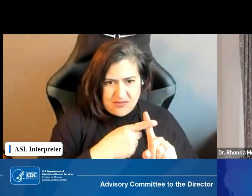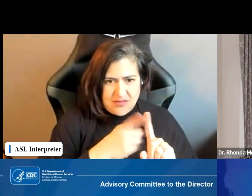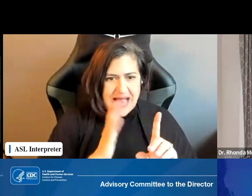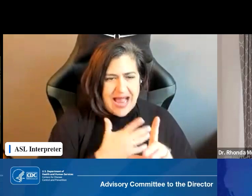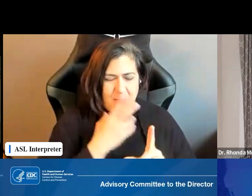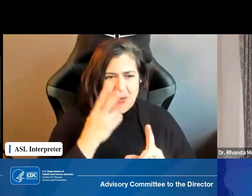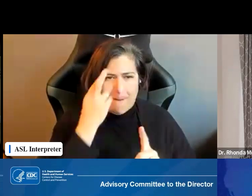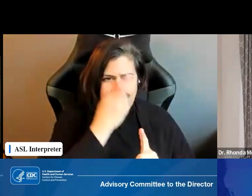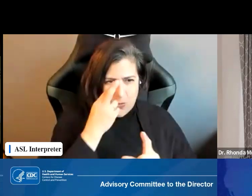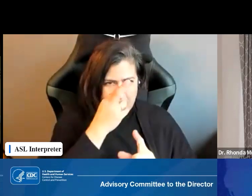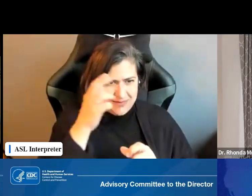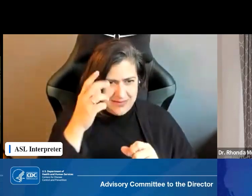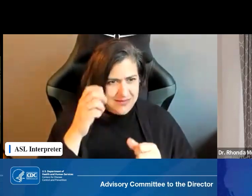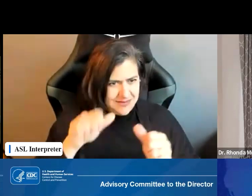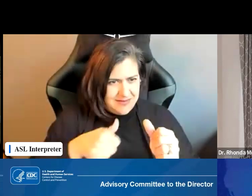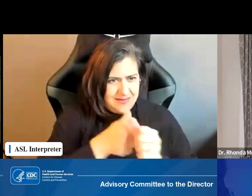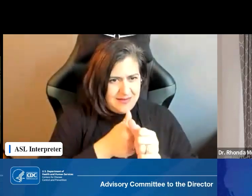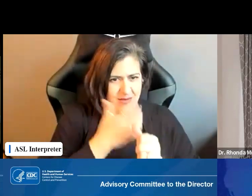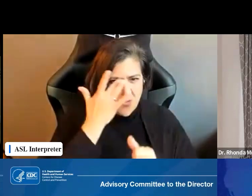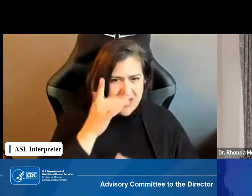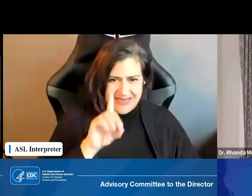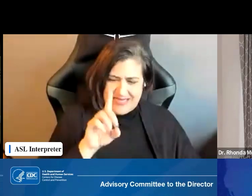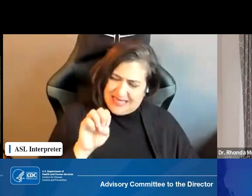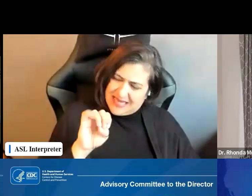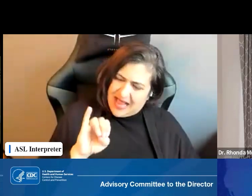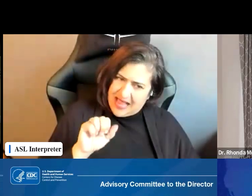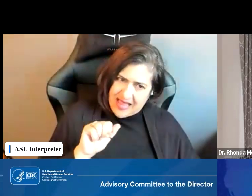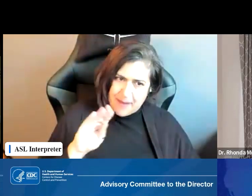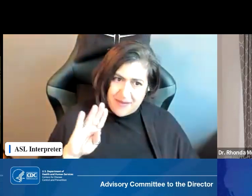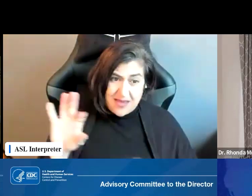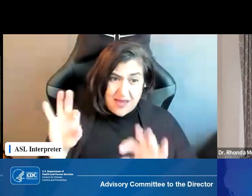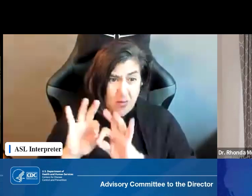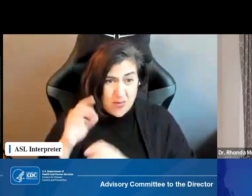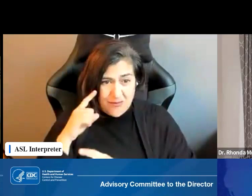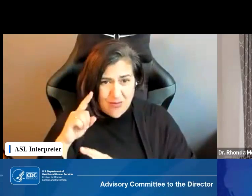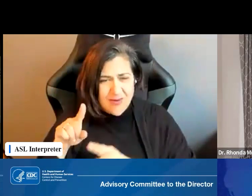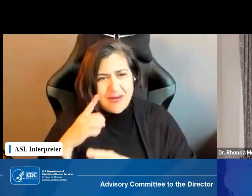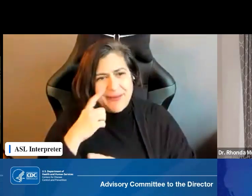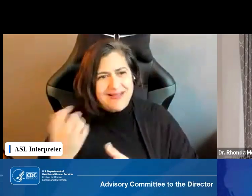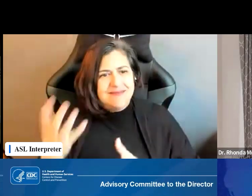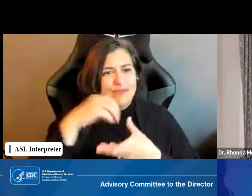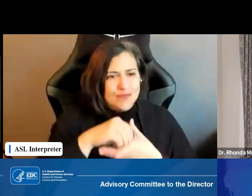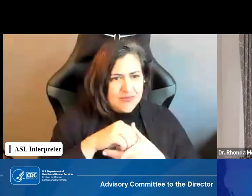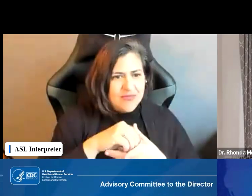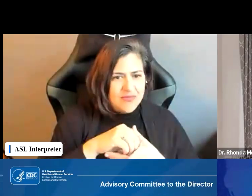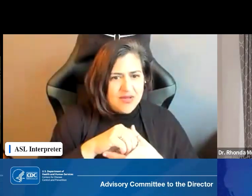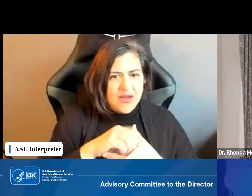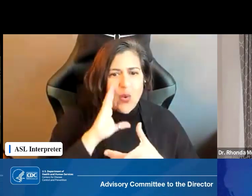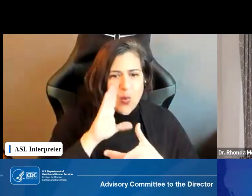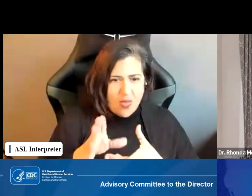and why DEIAB t is important is its contribution to reducing health disparities, health inequities.